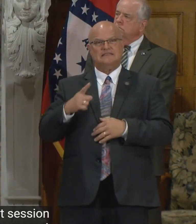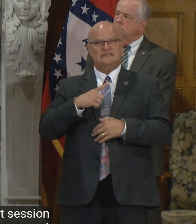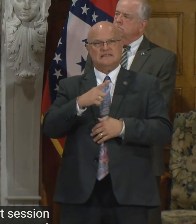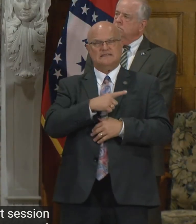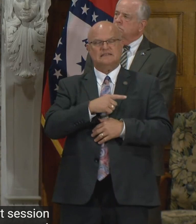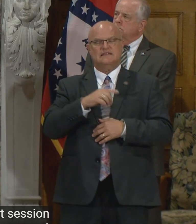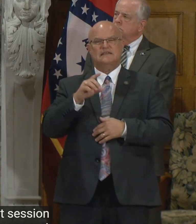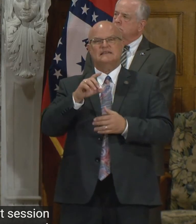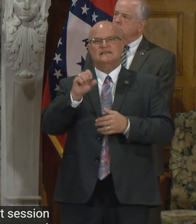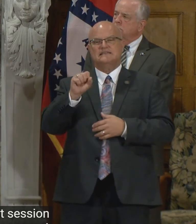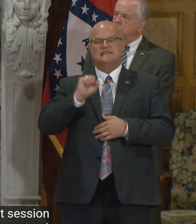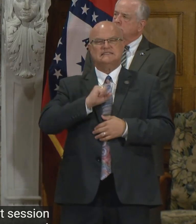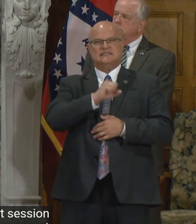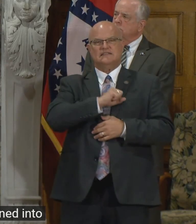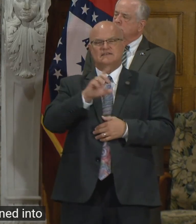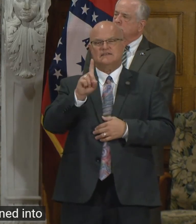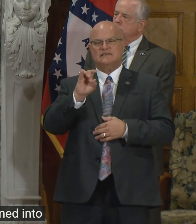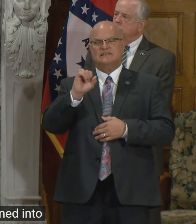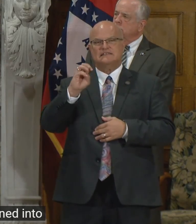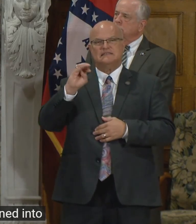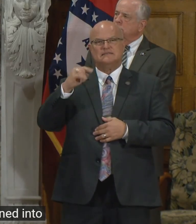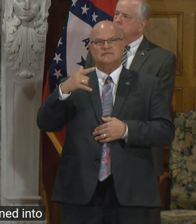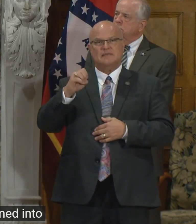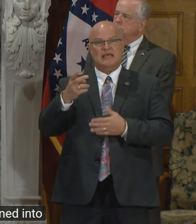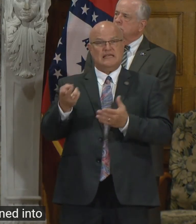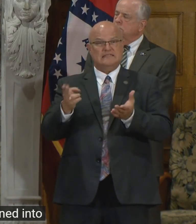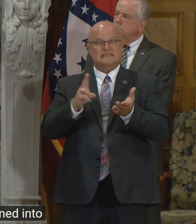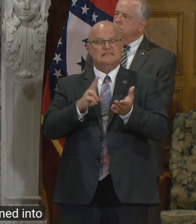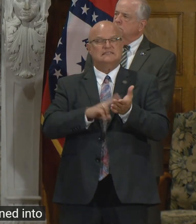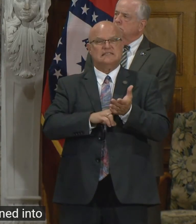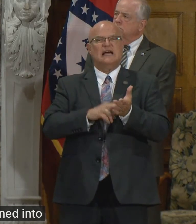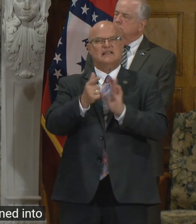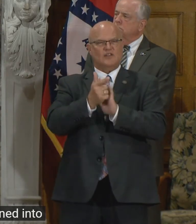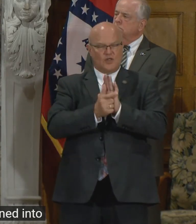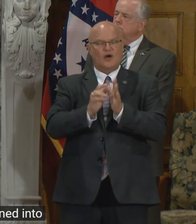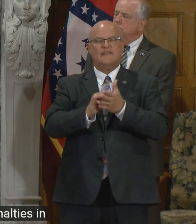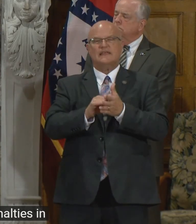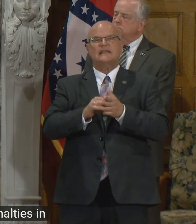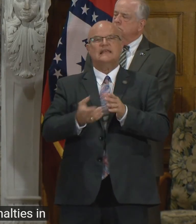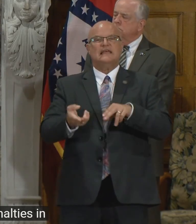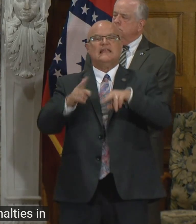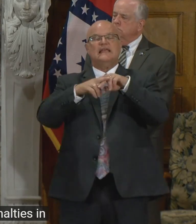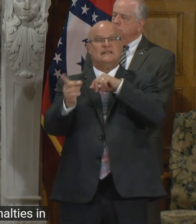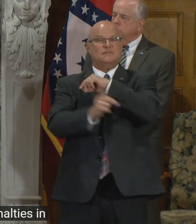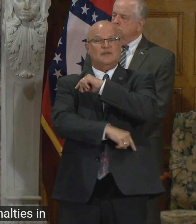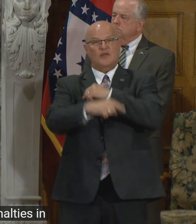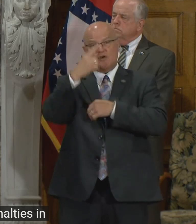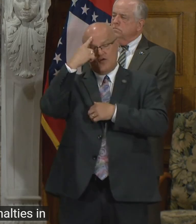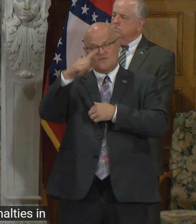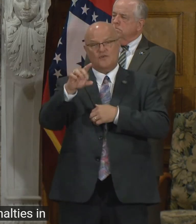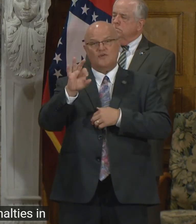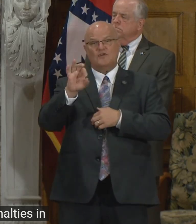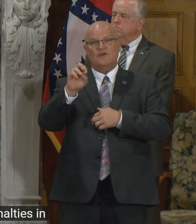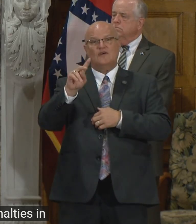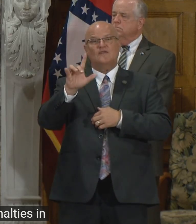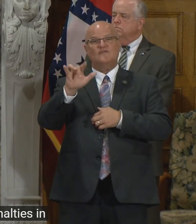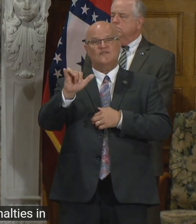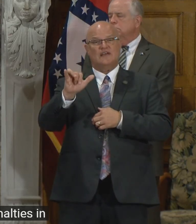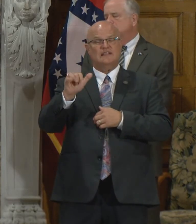legislation that I signed into law that enhanced the penalties in Arkansas for a felon in possession of firearm.